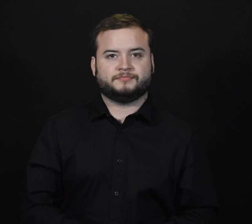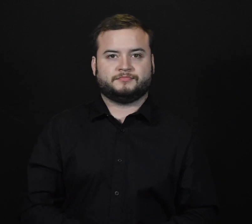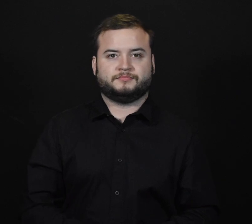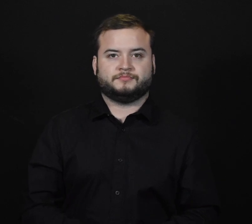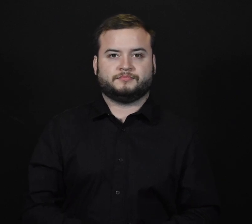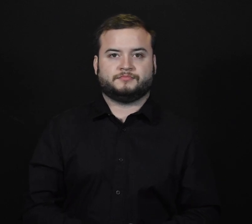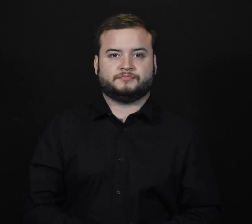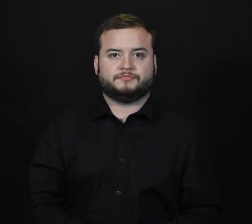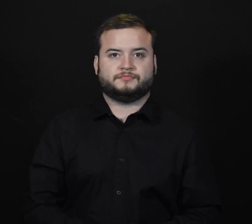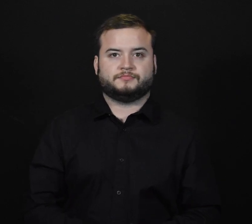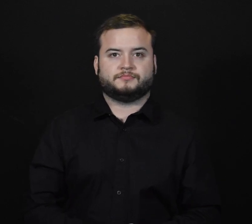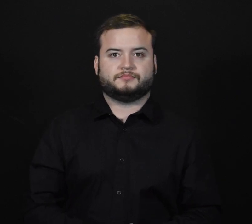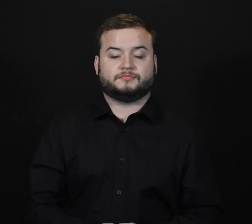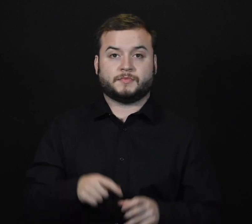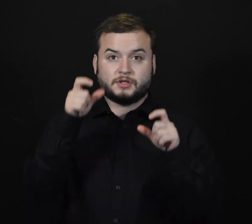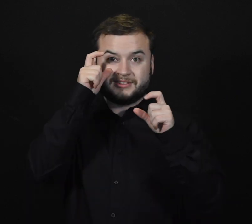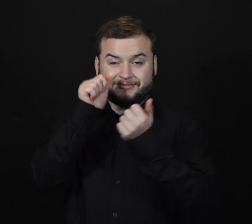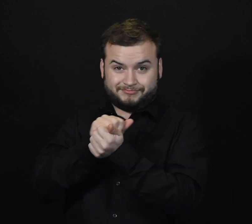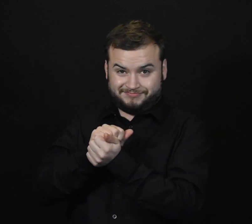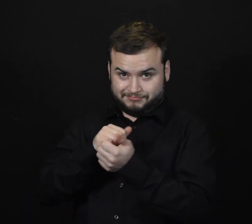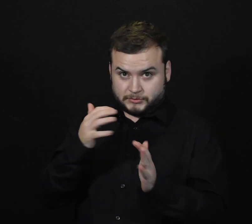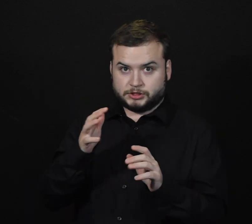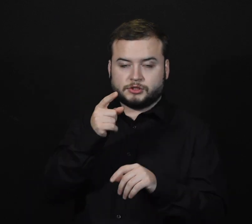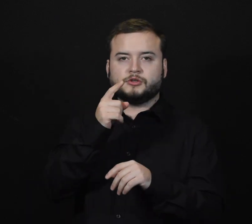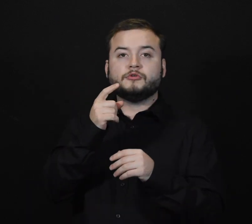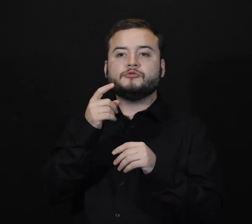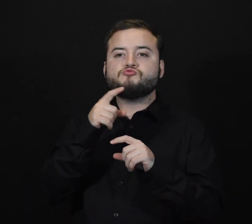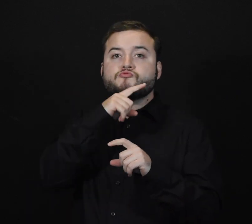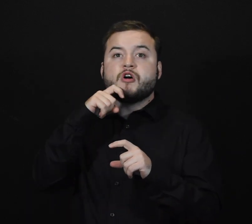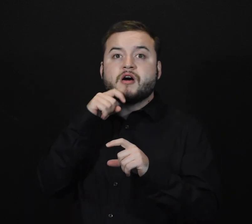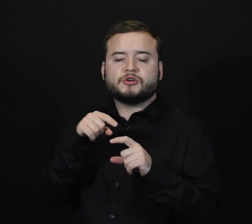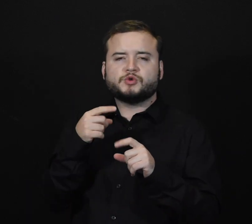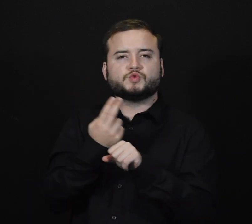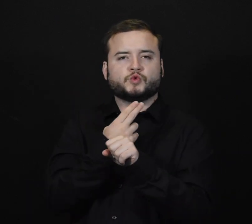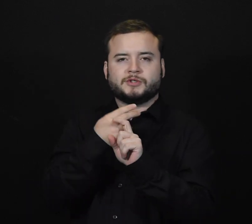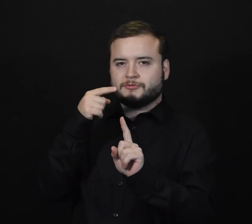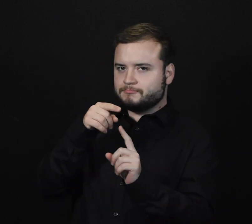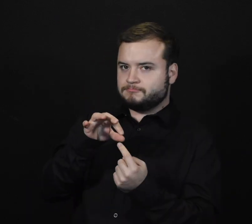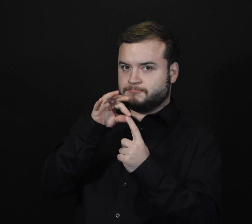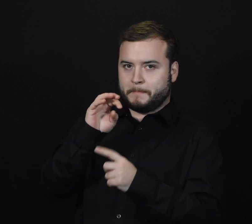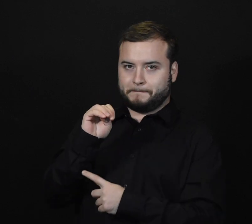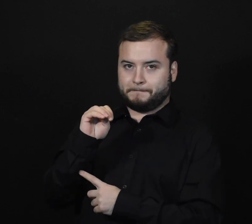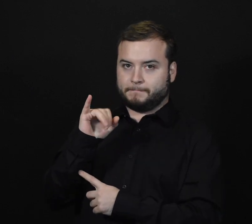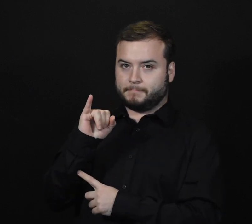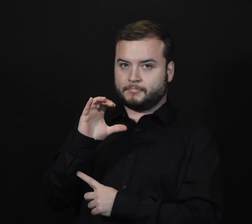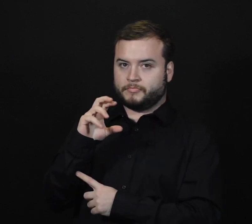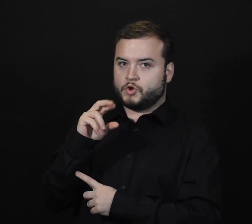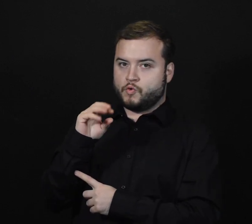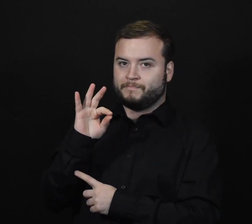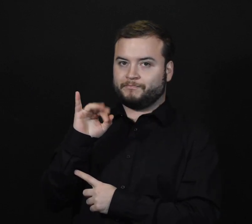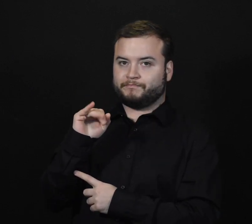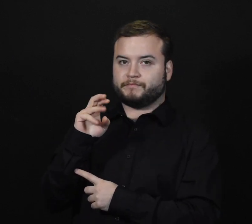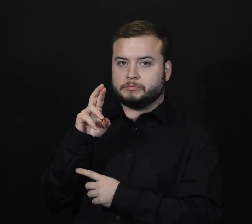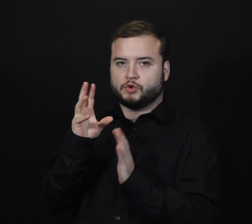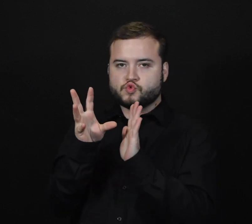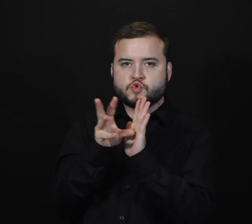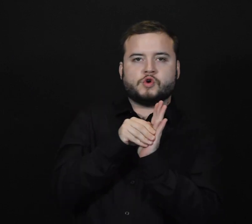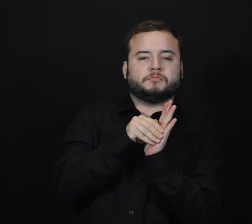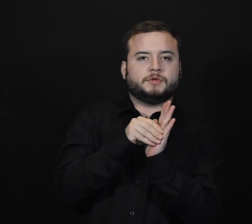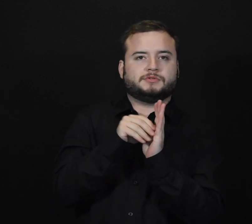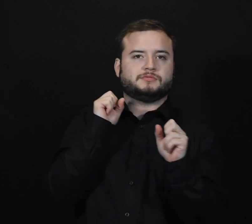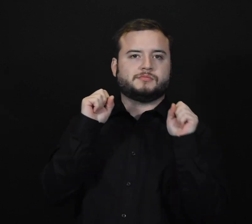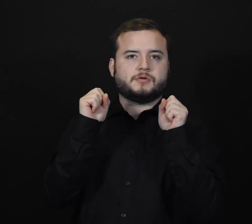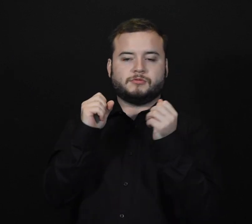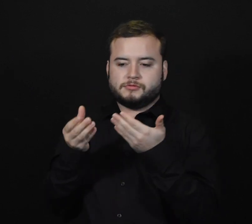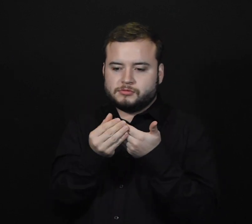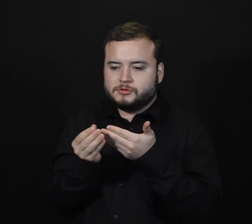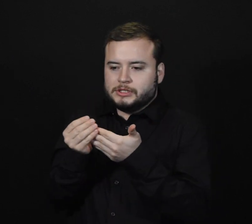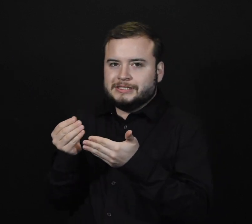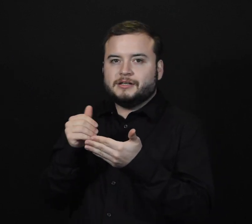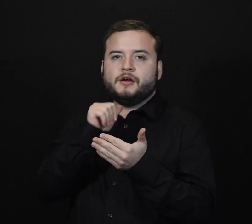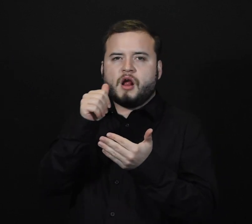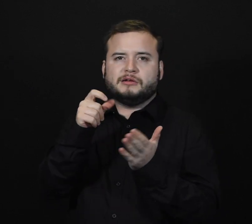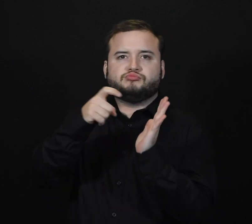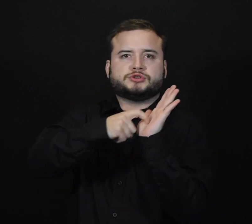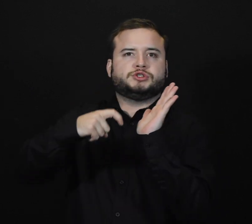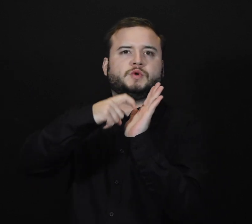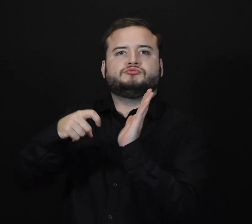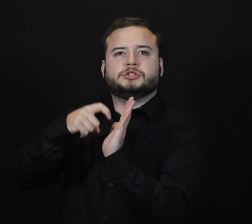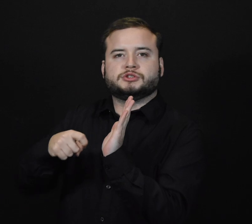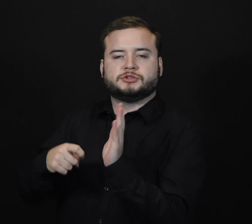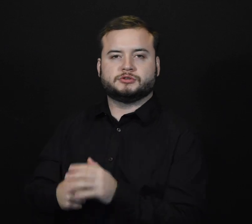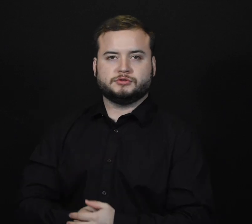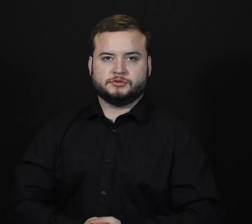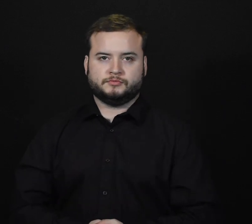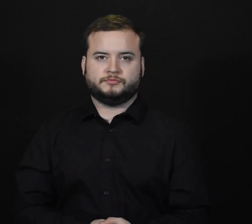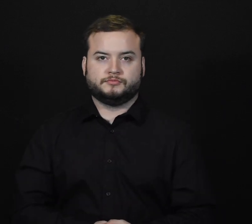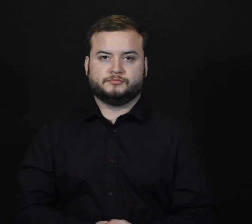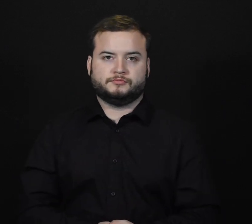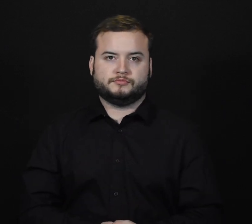Dry your glasses with microfiber absorbent towels to prevent scratching.